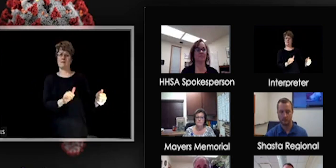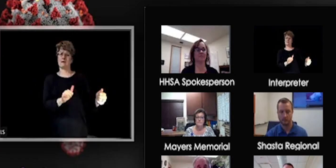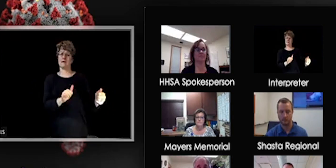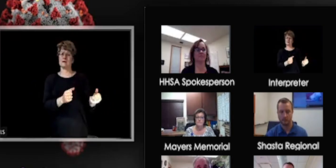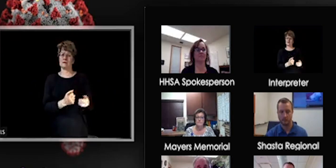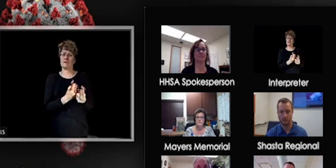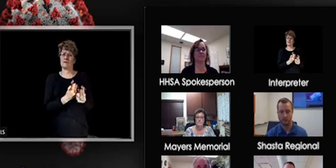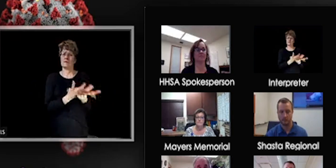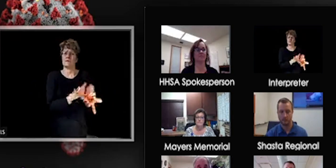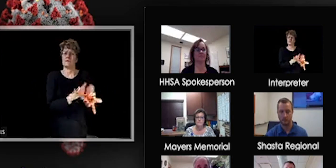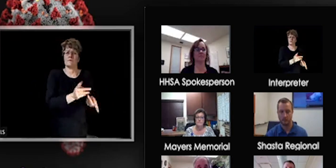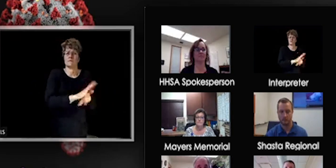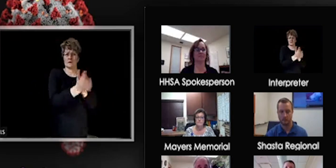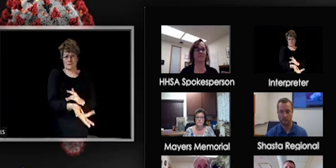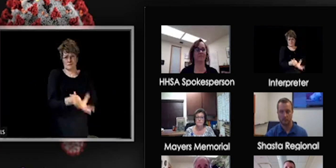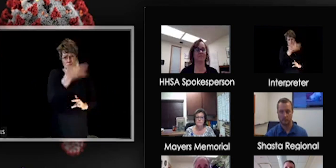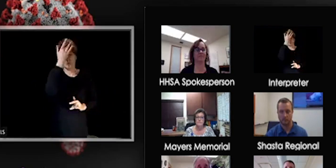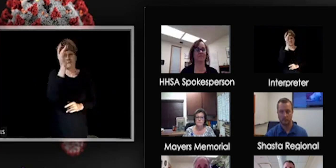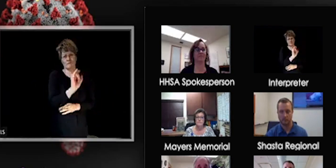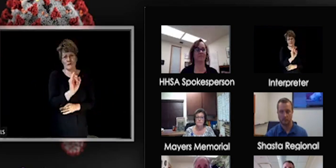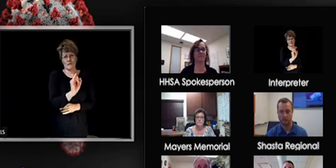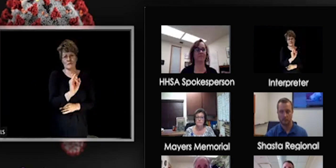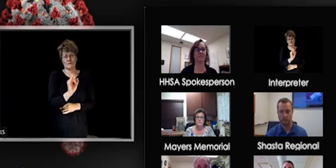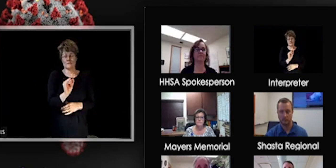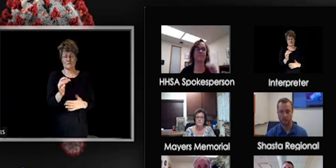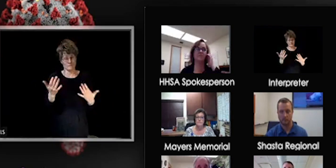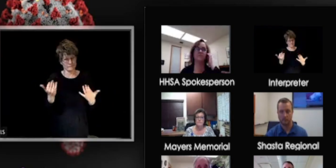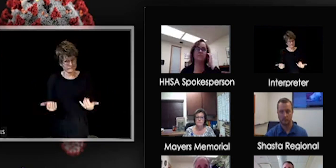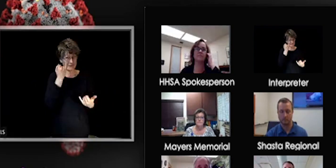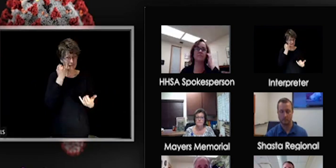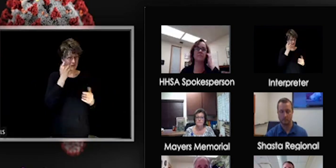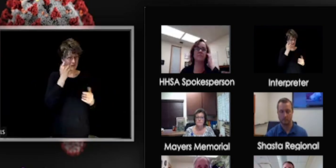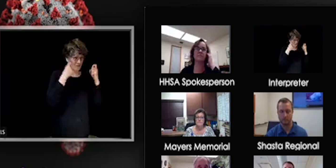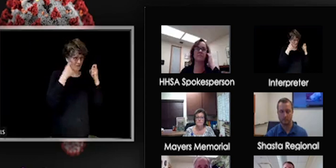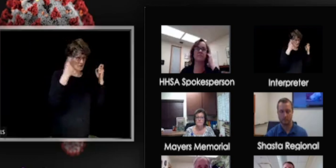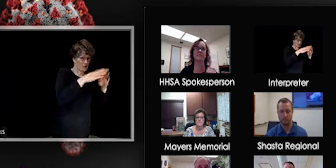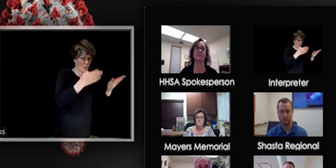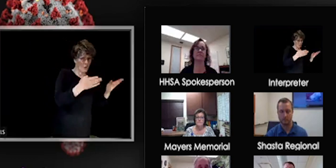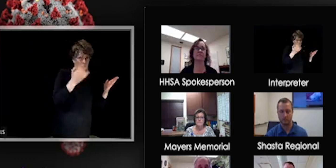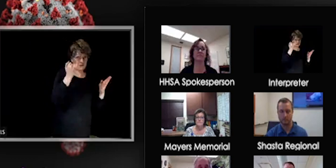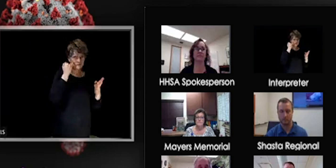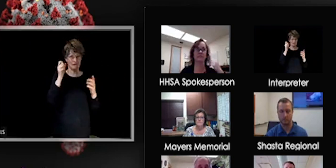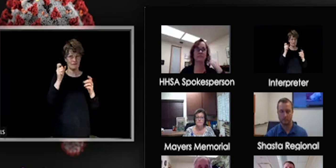public, whether gyms are open or not, they should do everything they can to avoid them